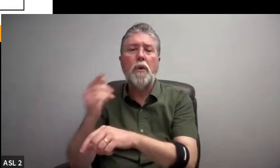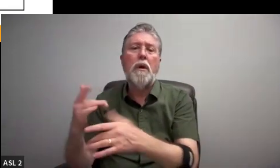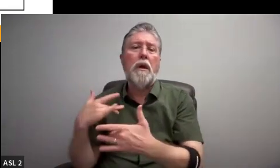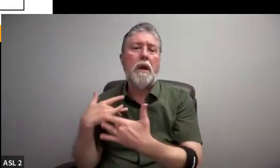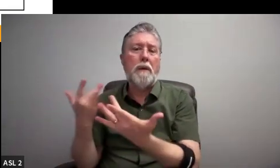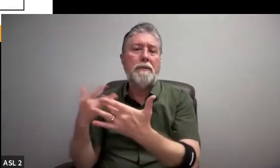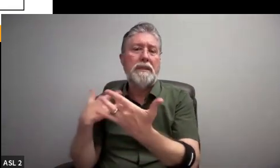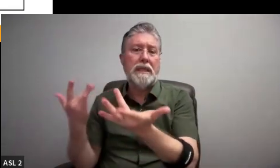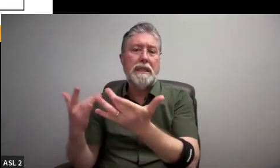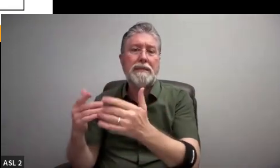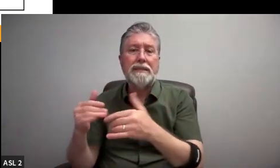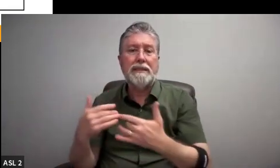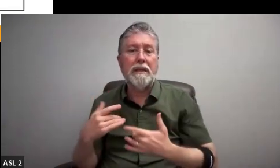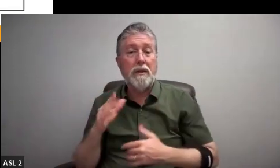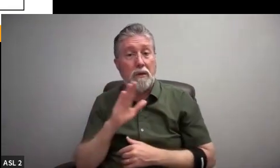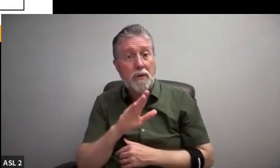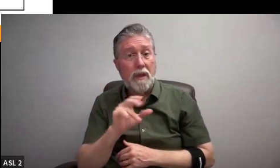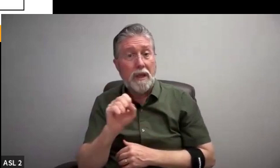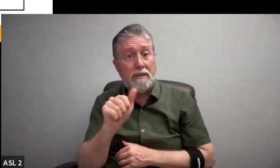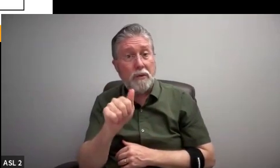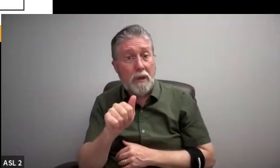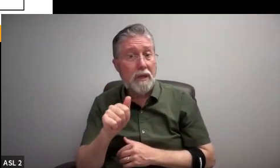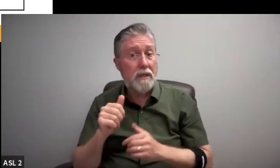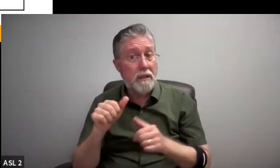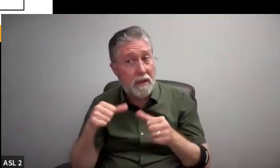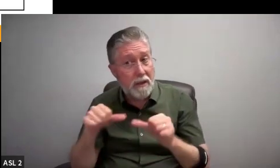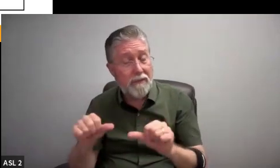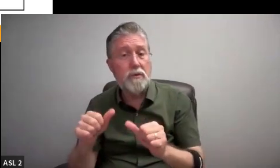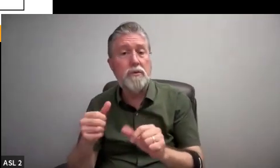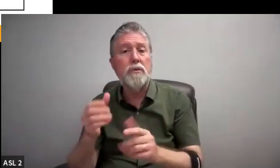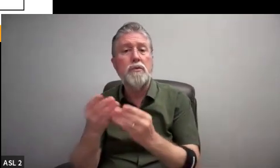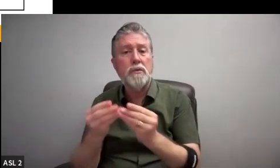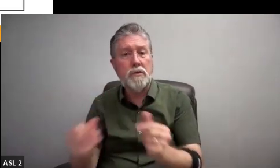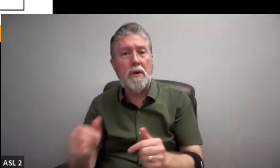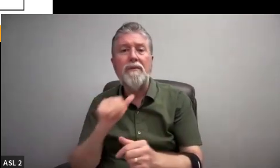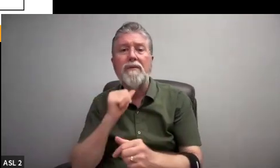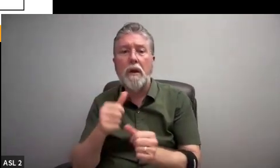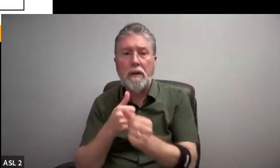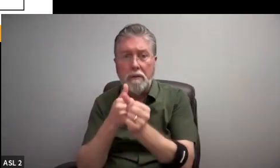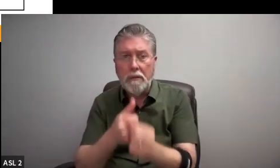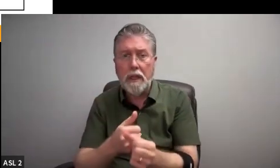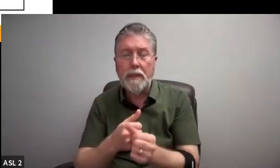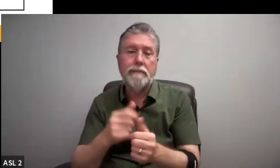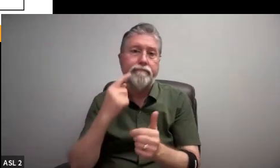the SUA's efforts to resolve the non-compliance issue, again such as the status of the action